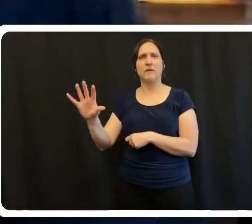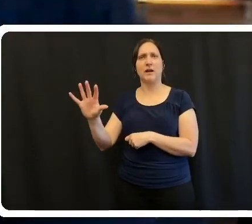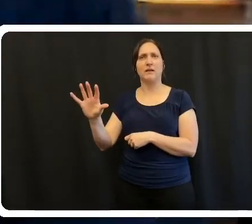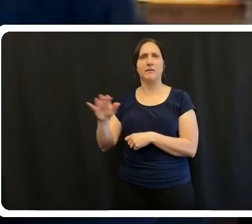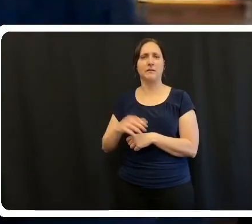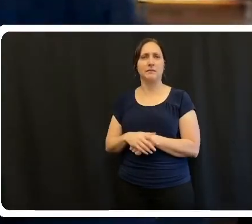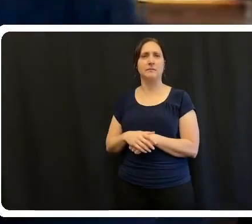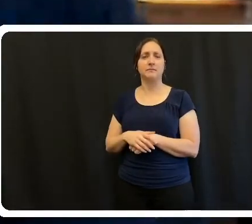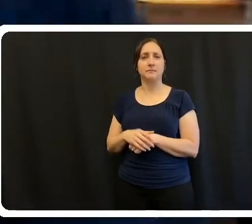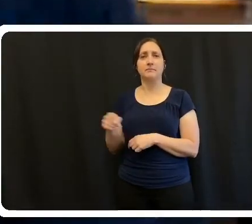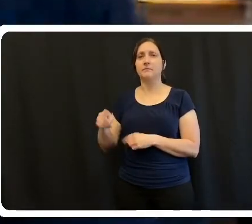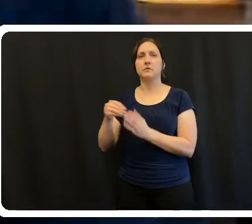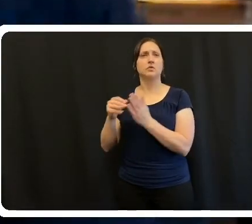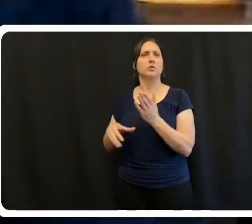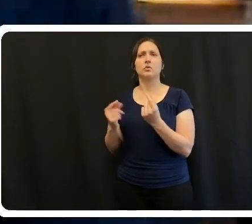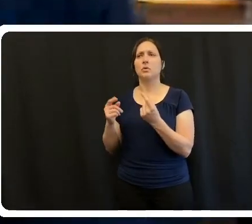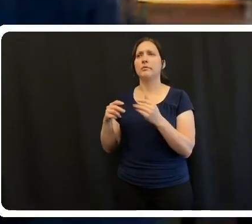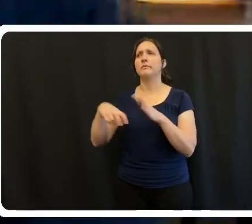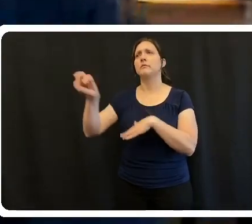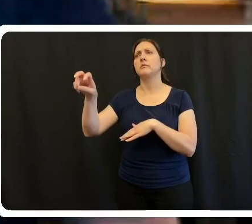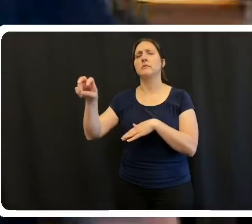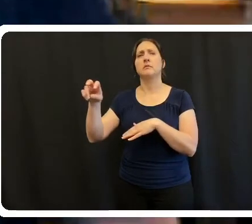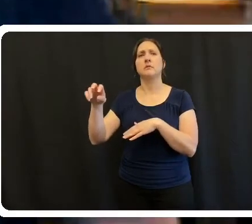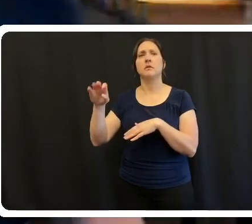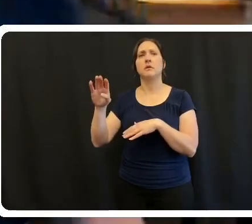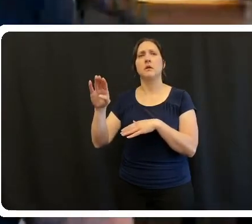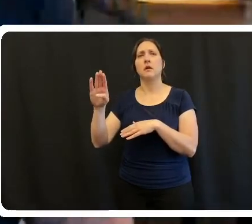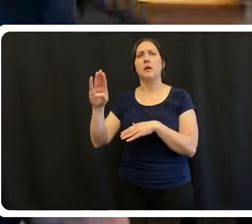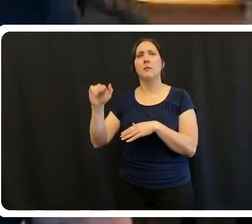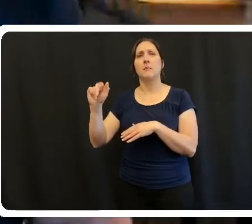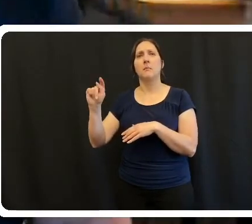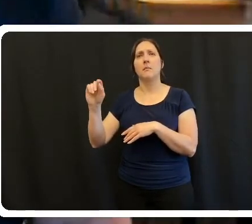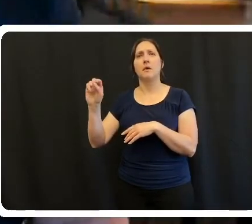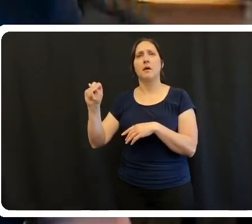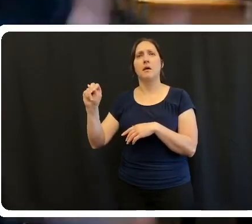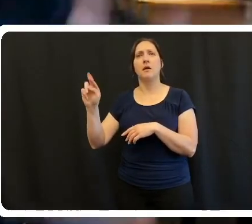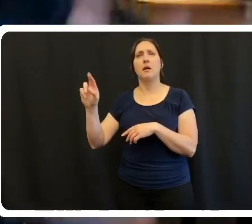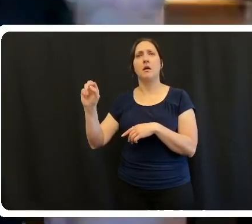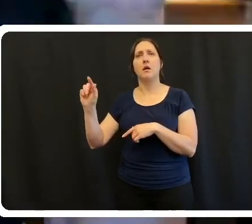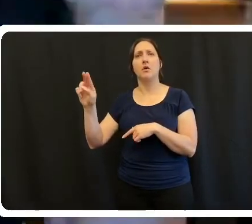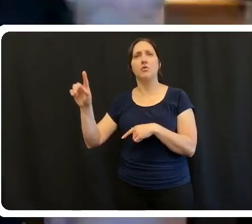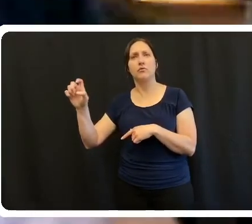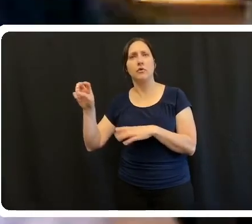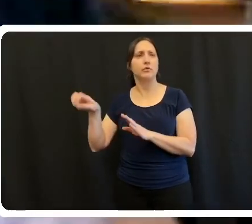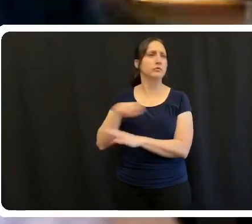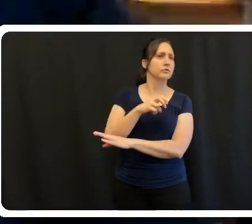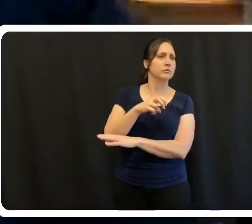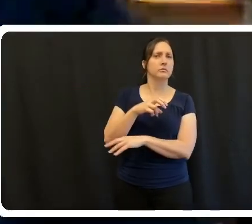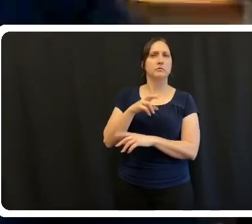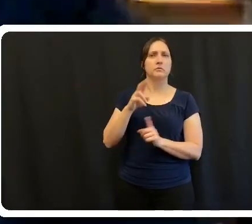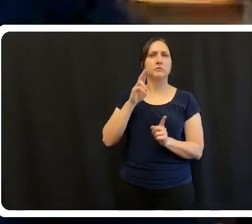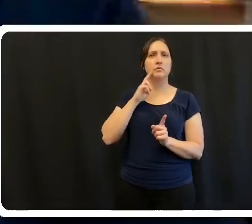They went to Houston. In many cases, those students were in schools that were technically ranked higher than the ones that they have left.